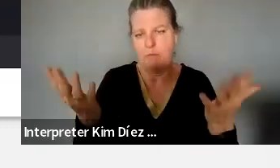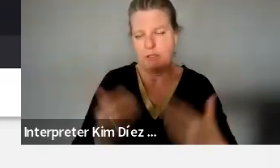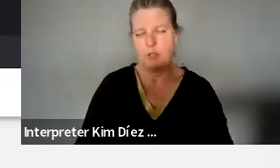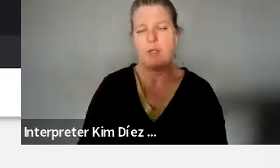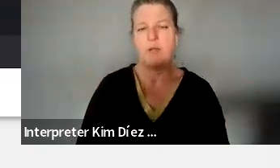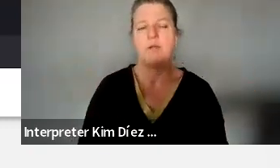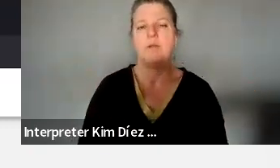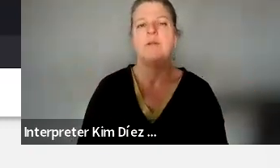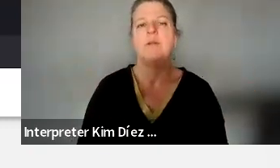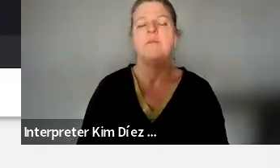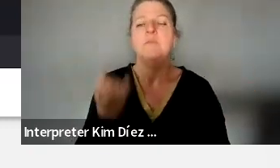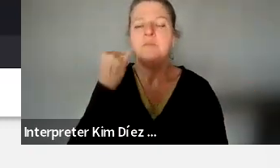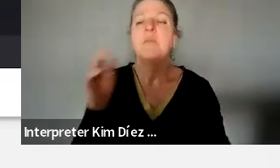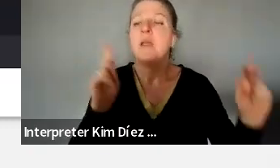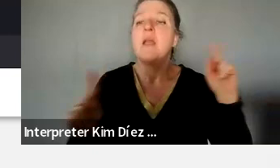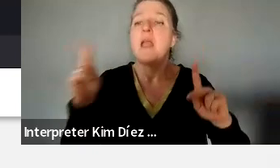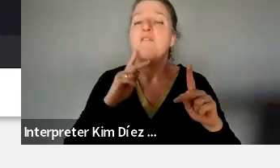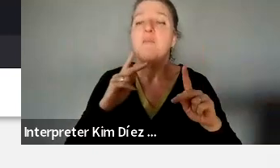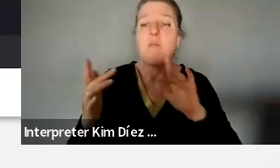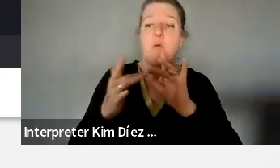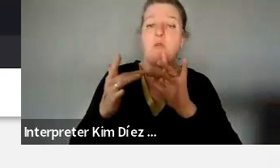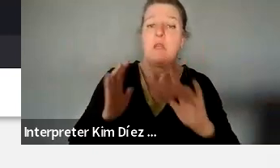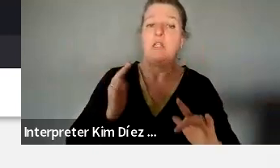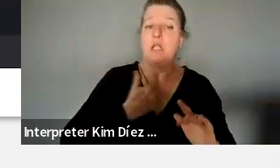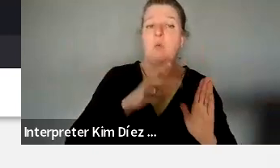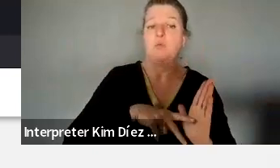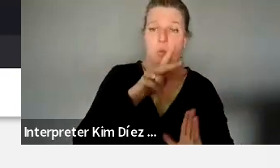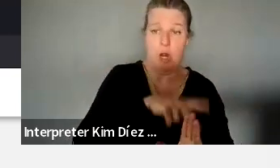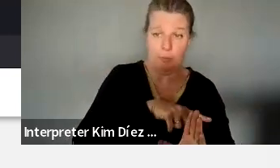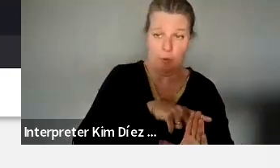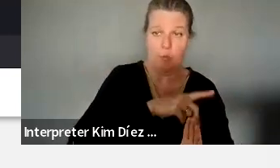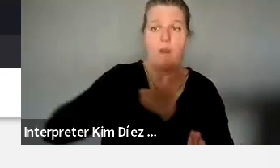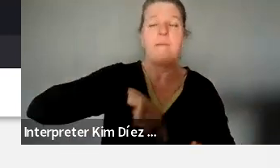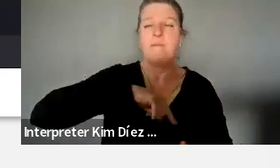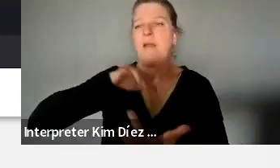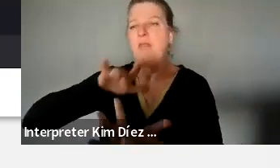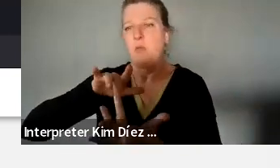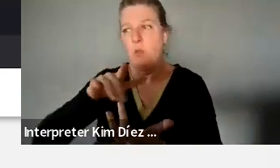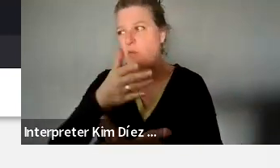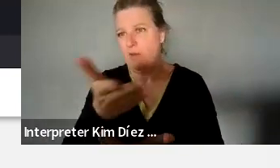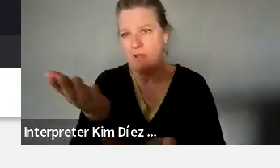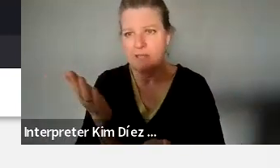If people reach out to our program, we would contact you if they wanted information about your course